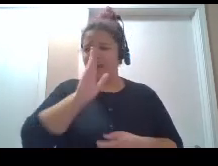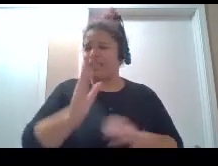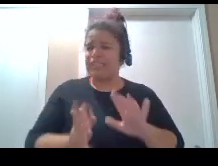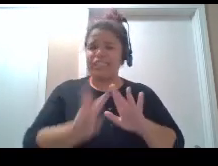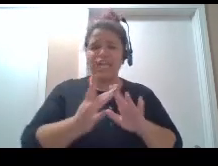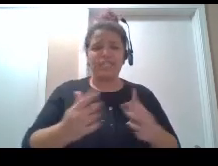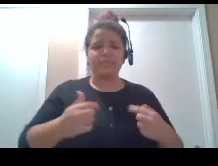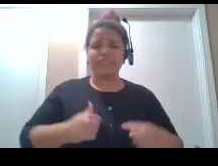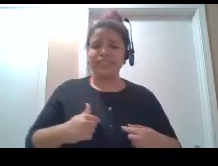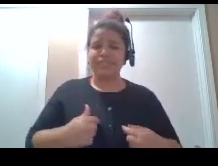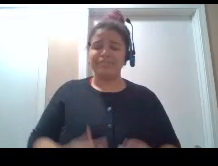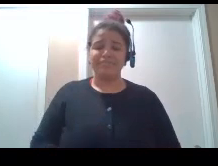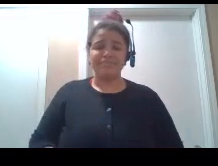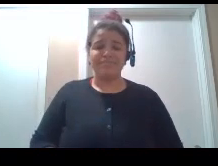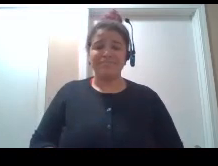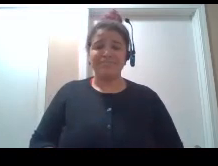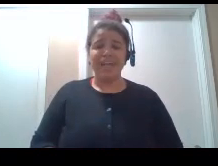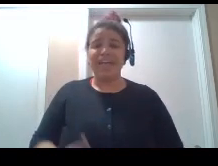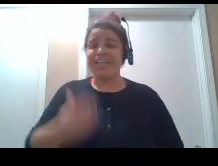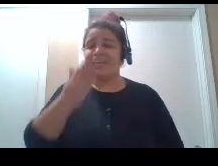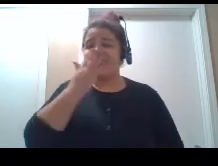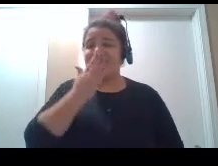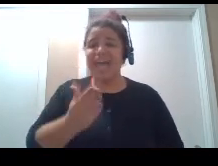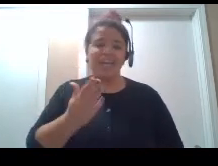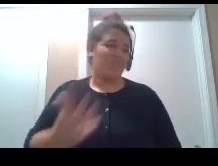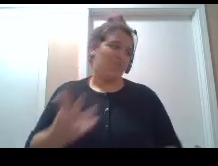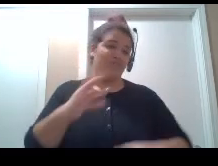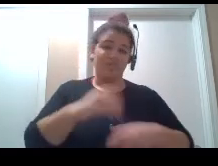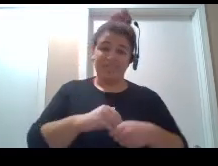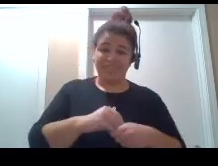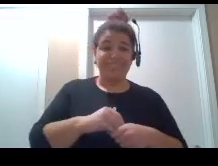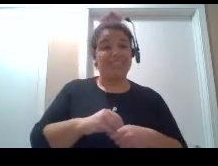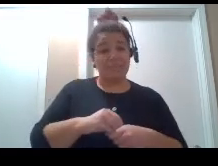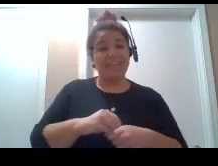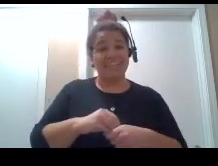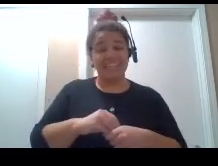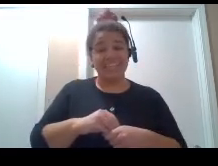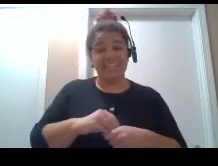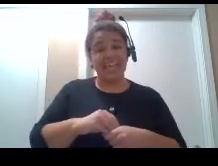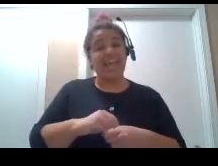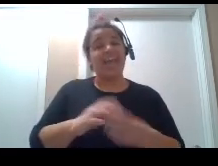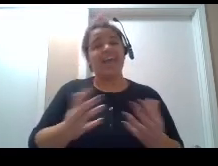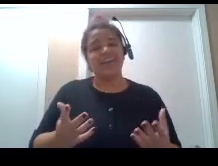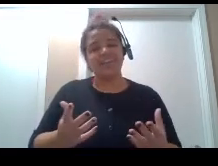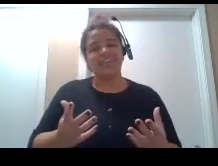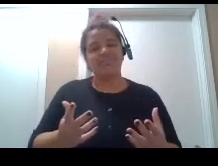want to thank all of you for attending today's presentation, but still more importantly, I want to thank you all